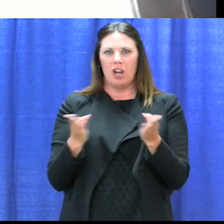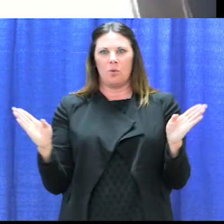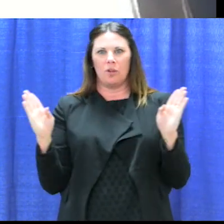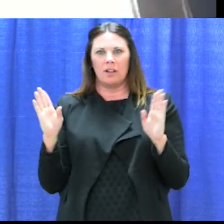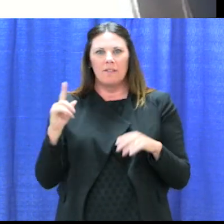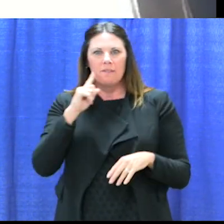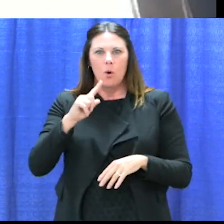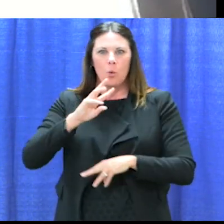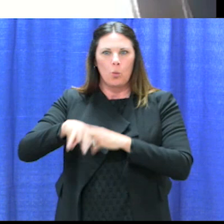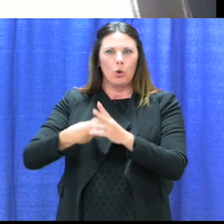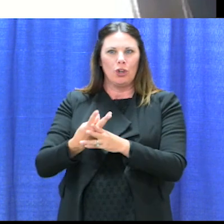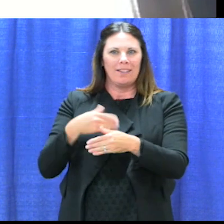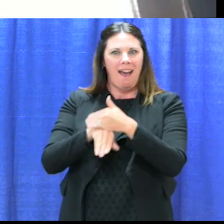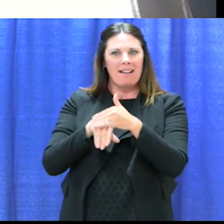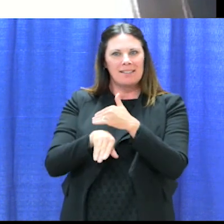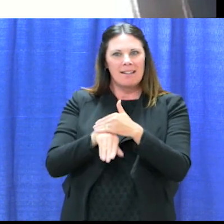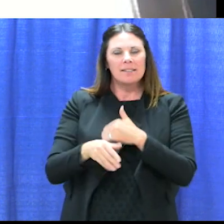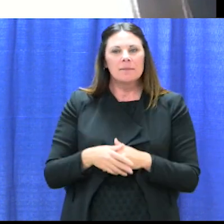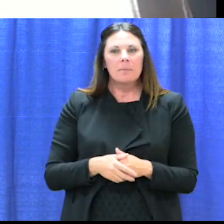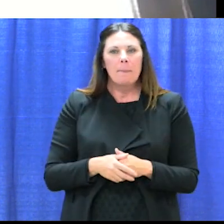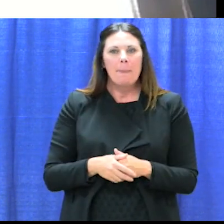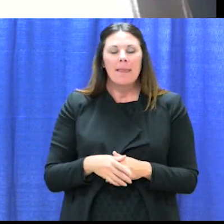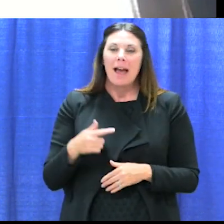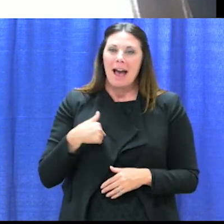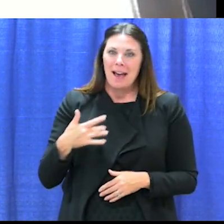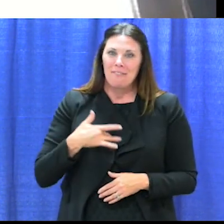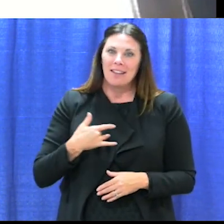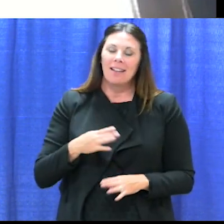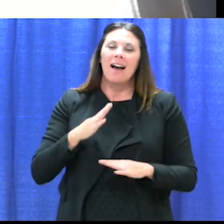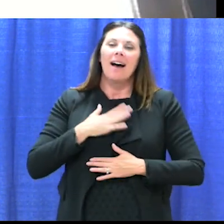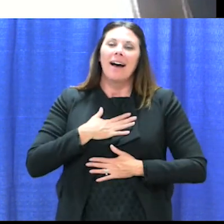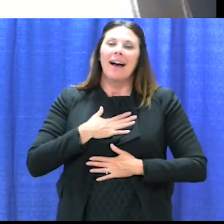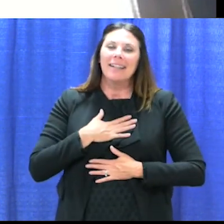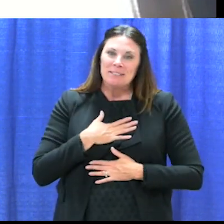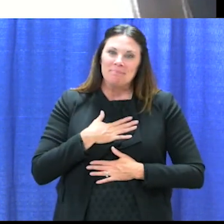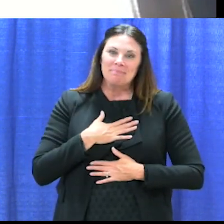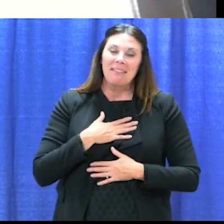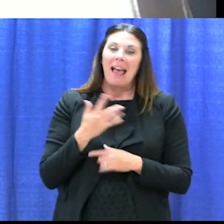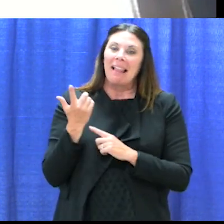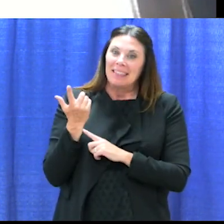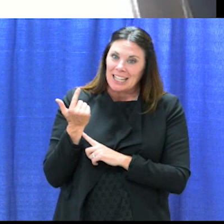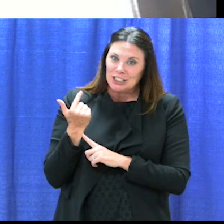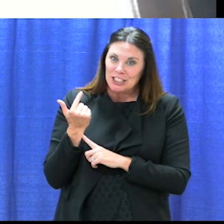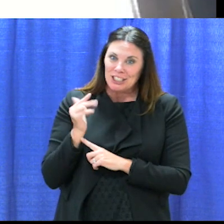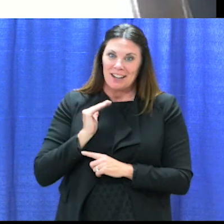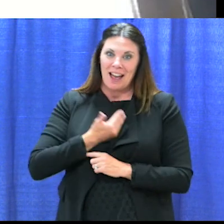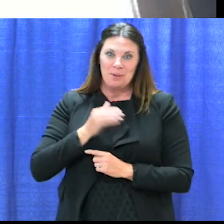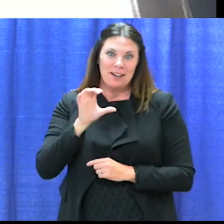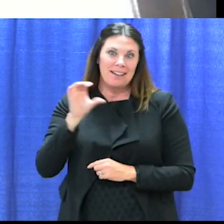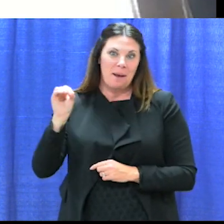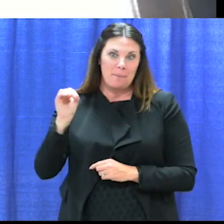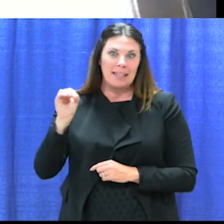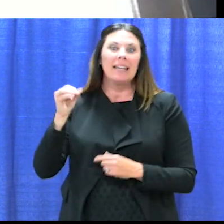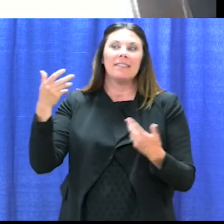I am pleased to be able to say you know last year Charter did apply for and received three